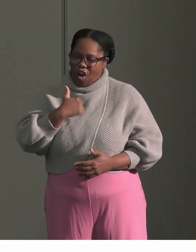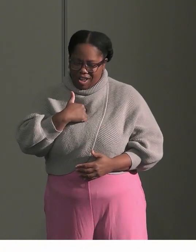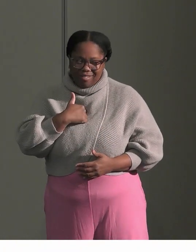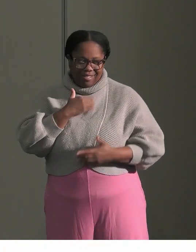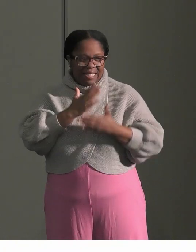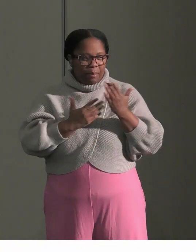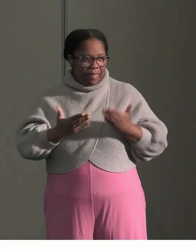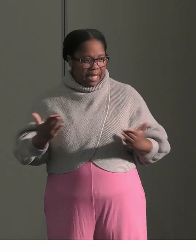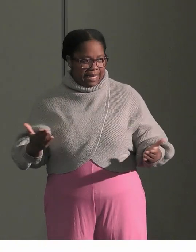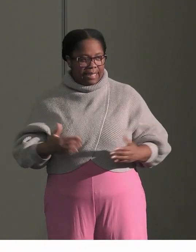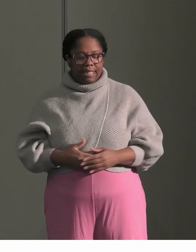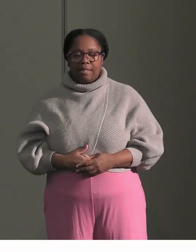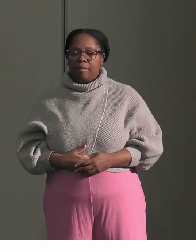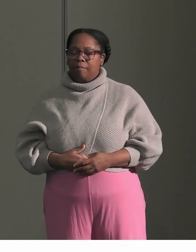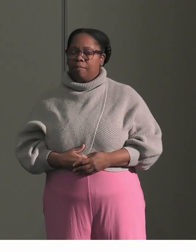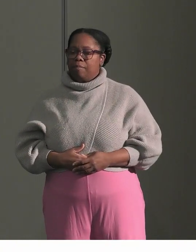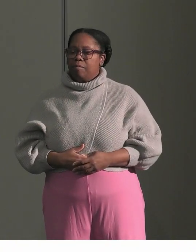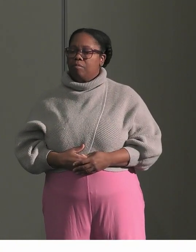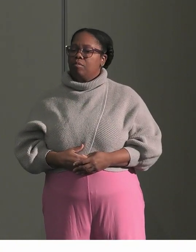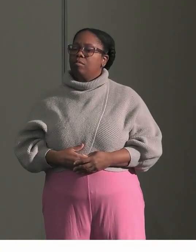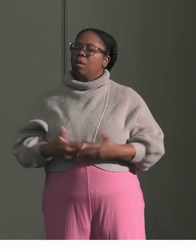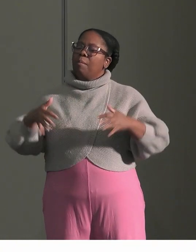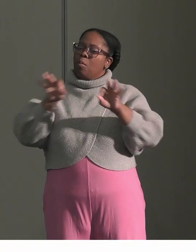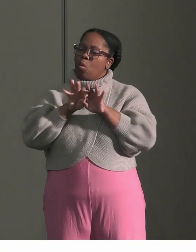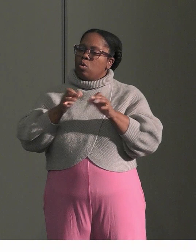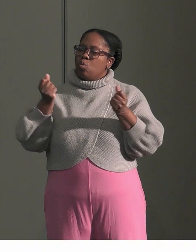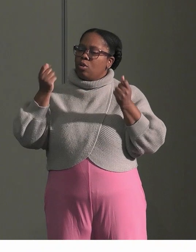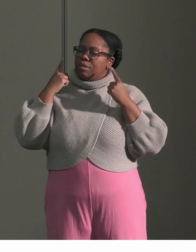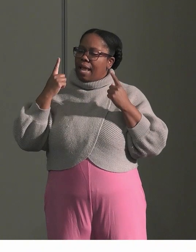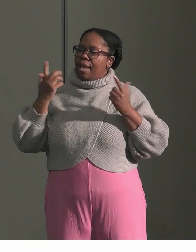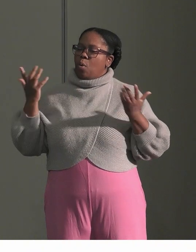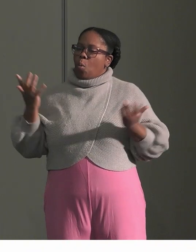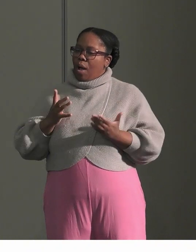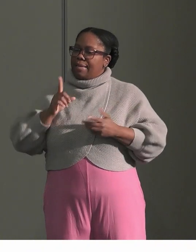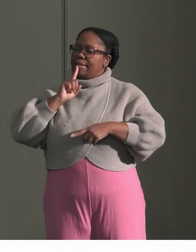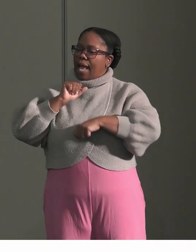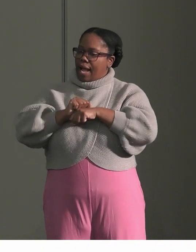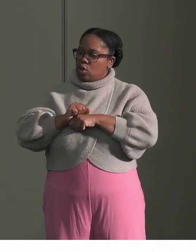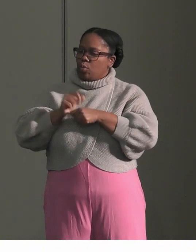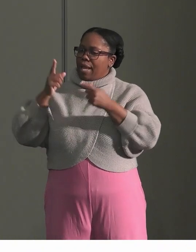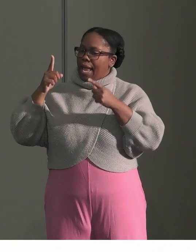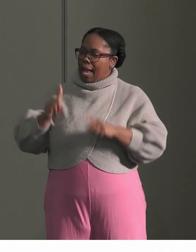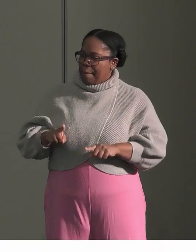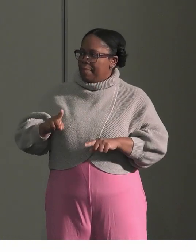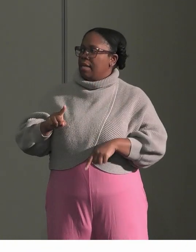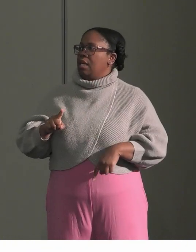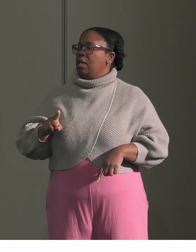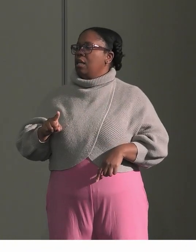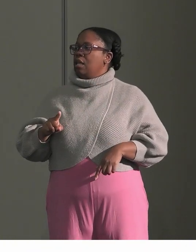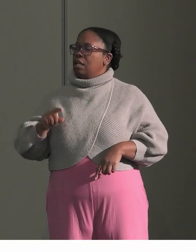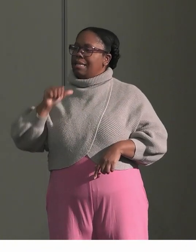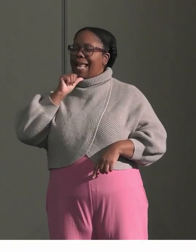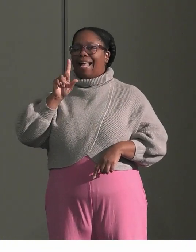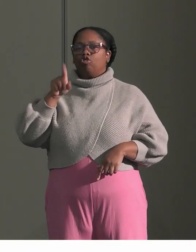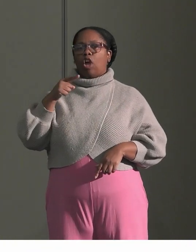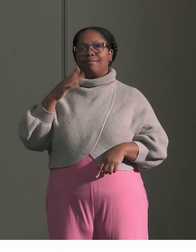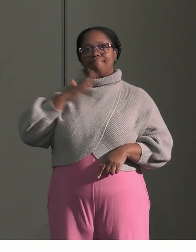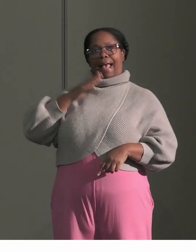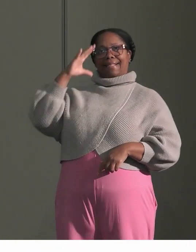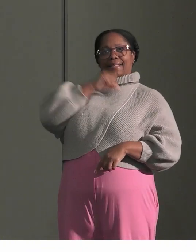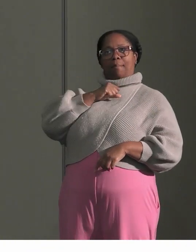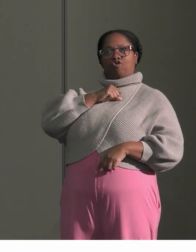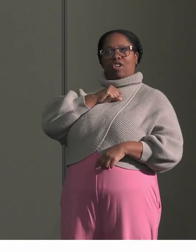You want to understand what is actually happening. Not validating your assumptions. You want to use